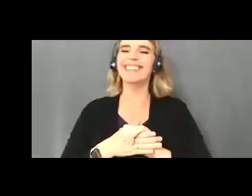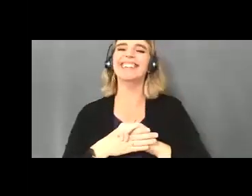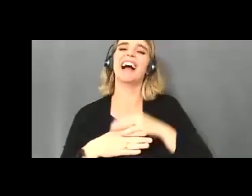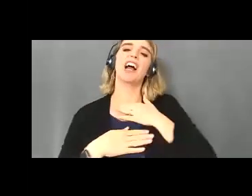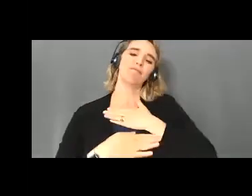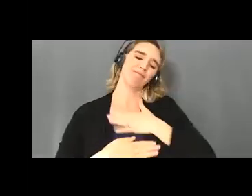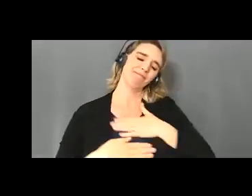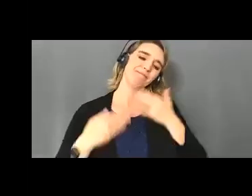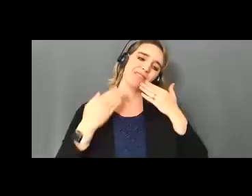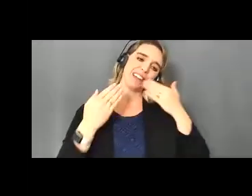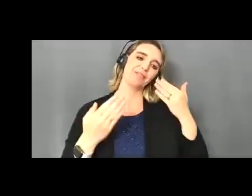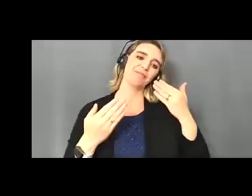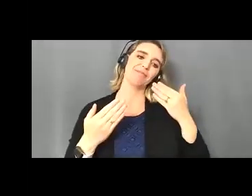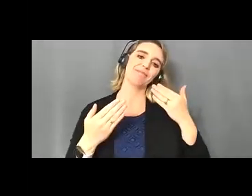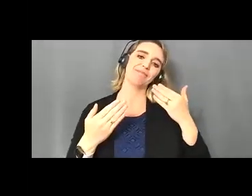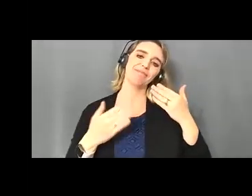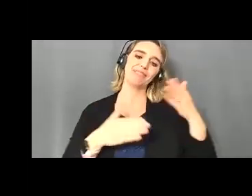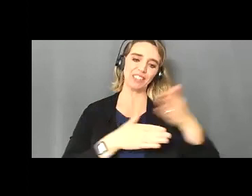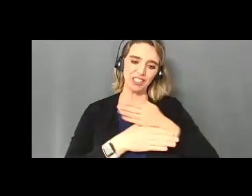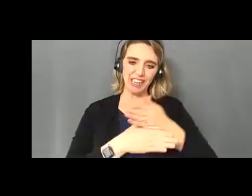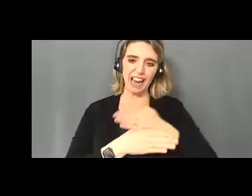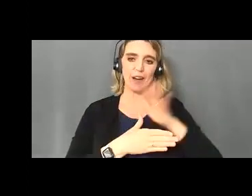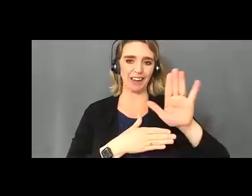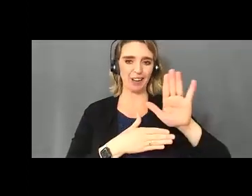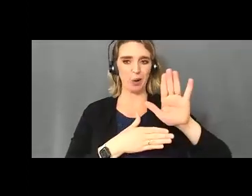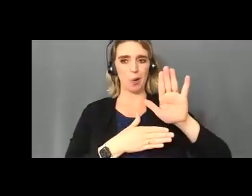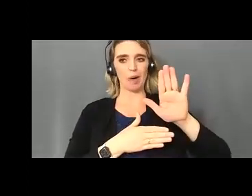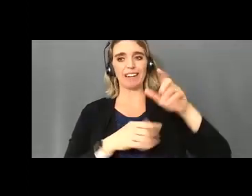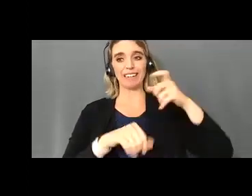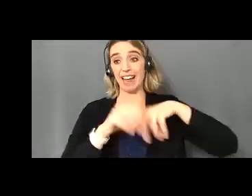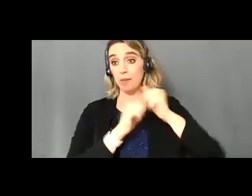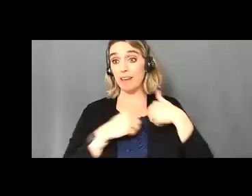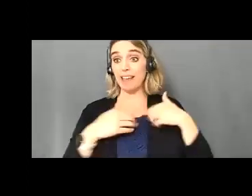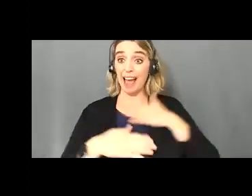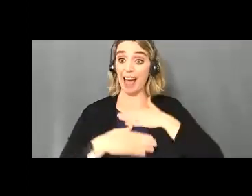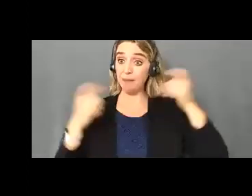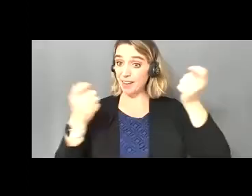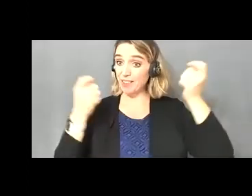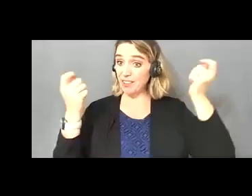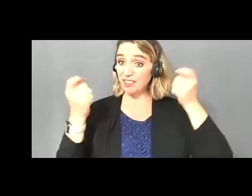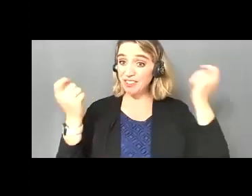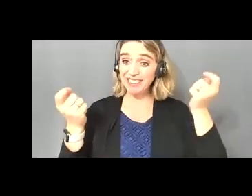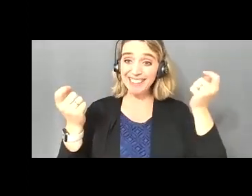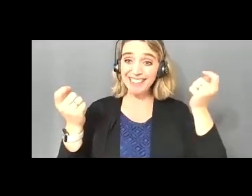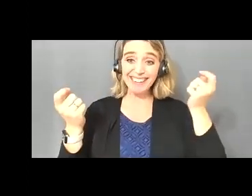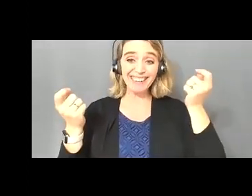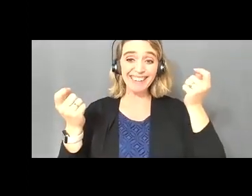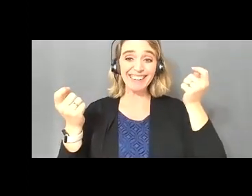for sharing your session with me today. Happy anniversary to the advocacy group.